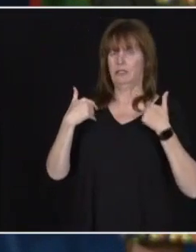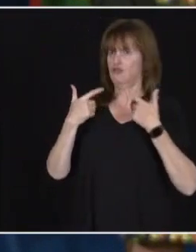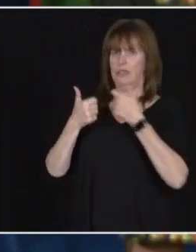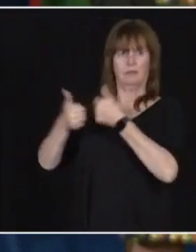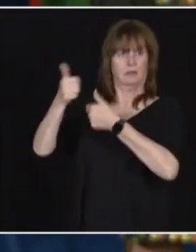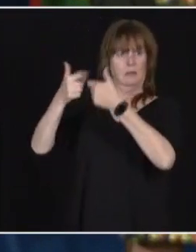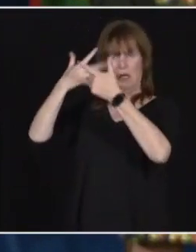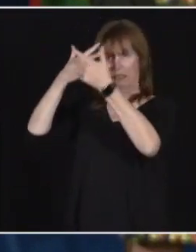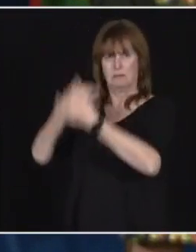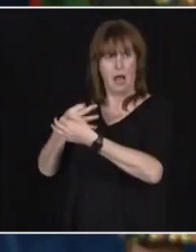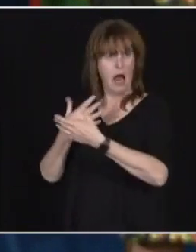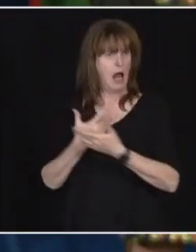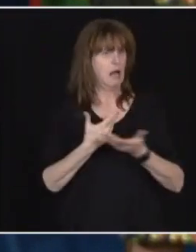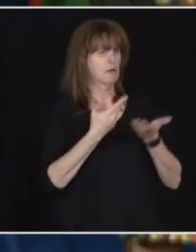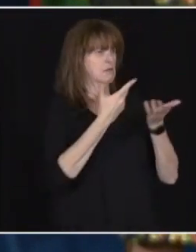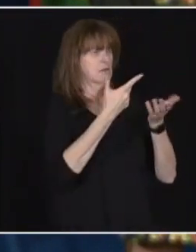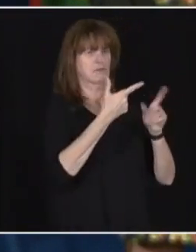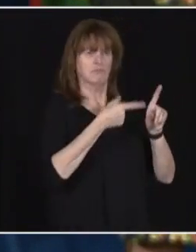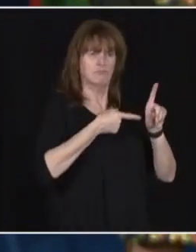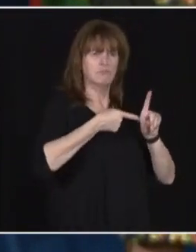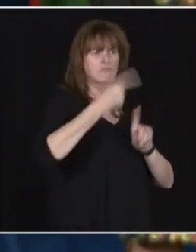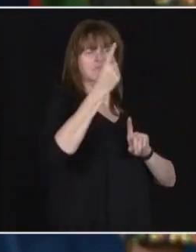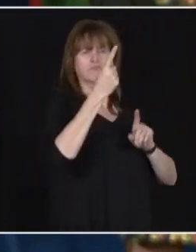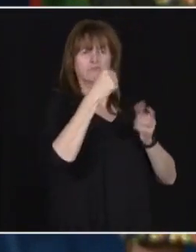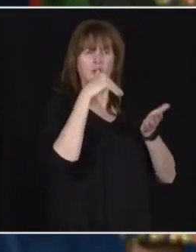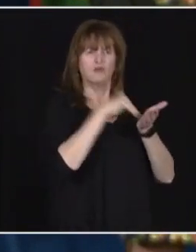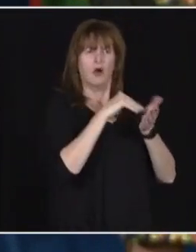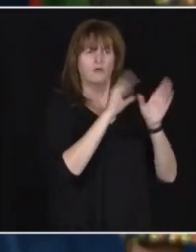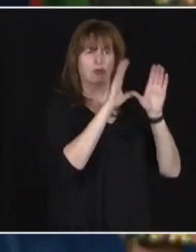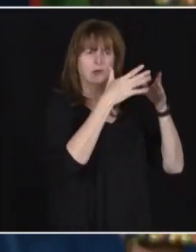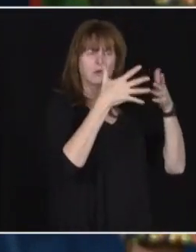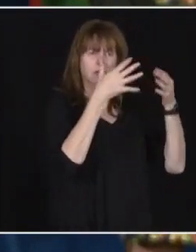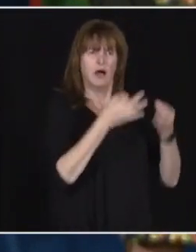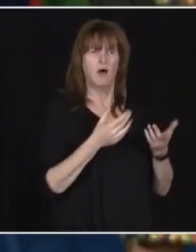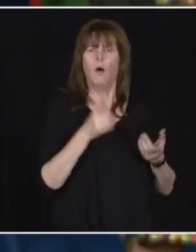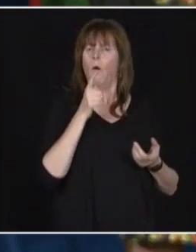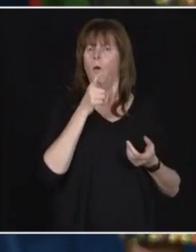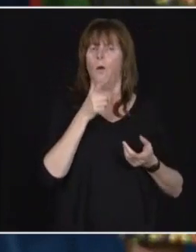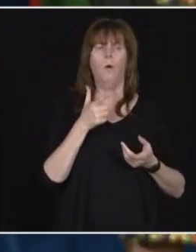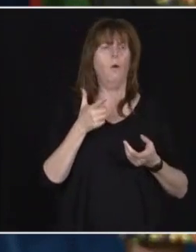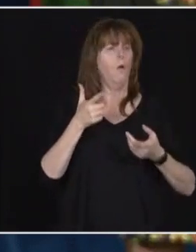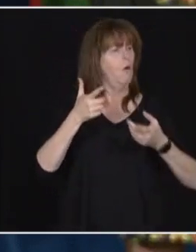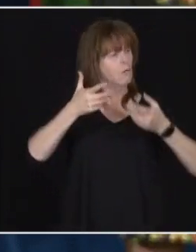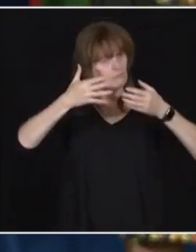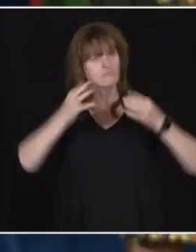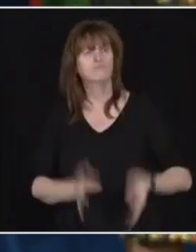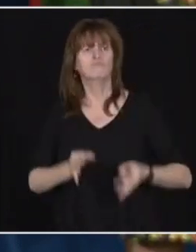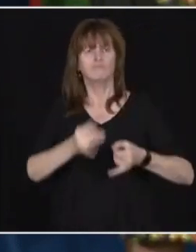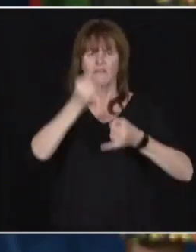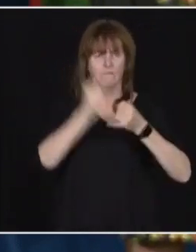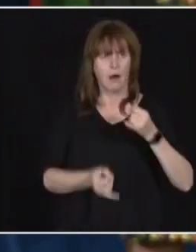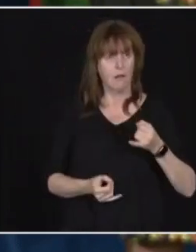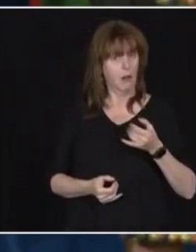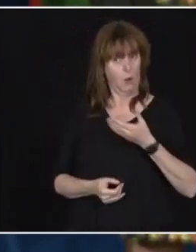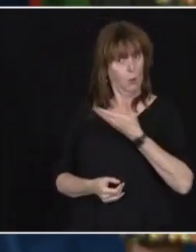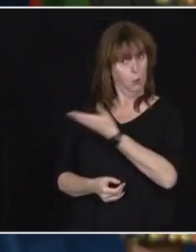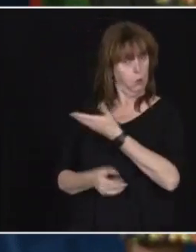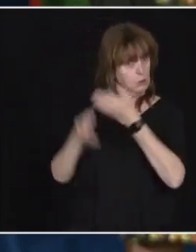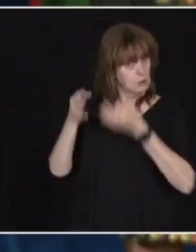cabinet wants and what the public health wants. Who gets the final say? Will that be you or Doctor Williams.